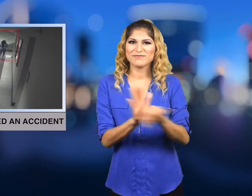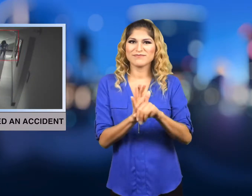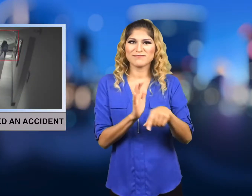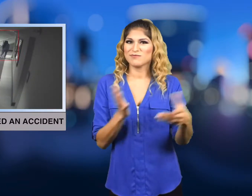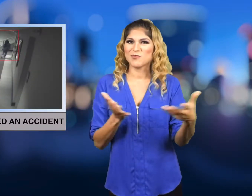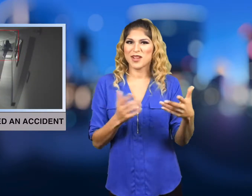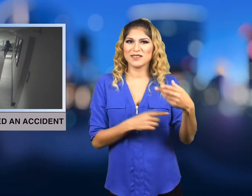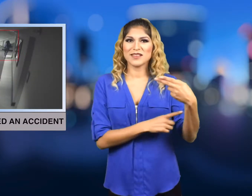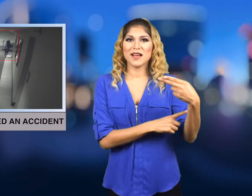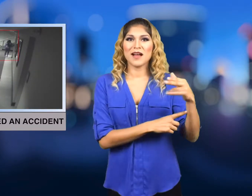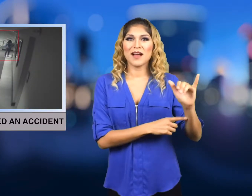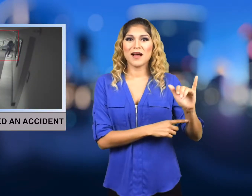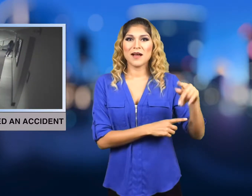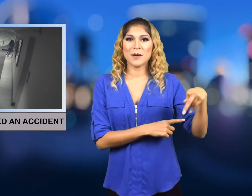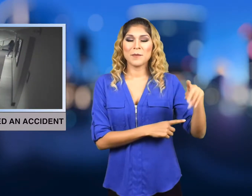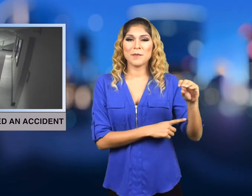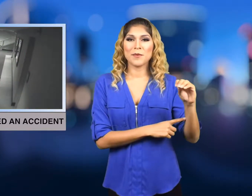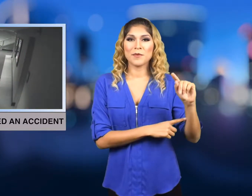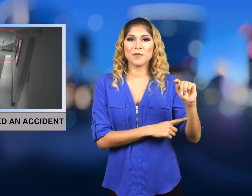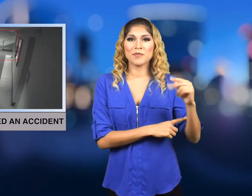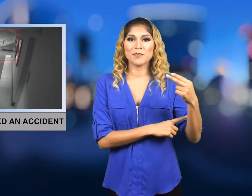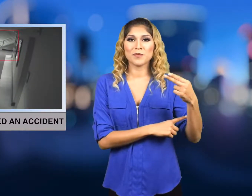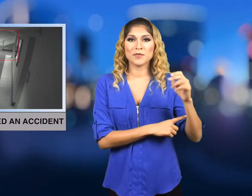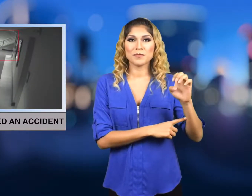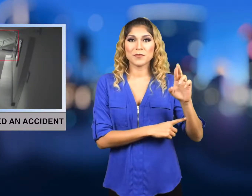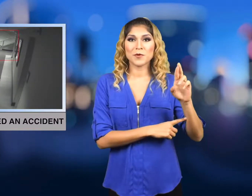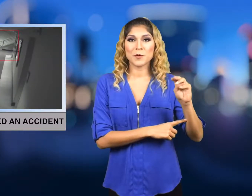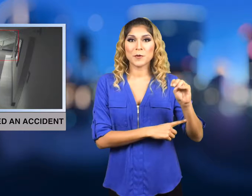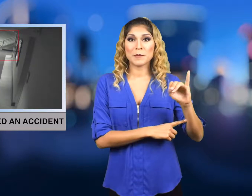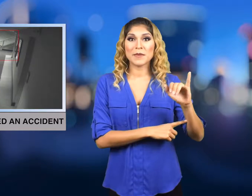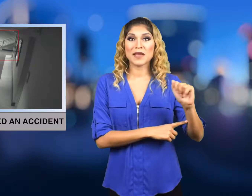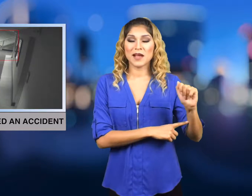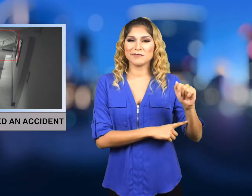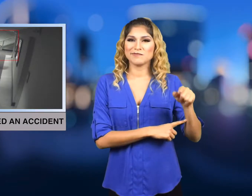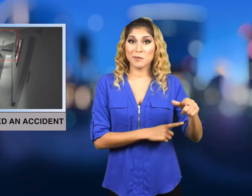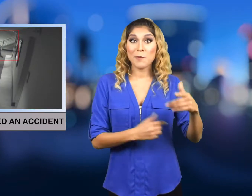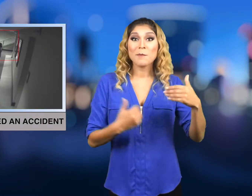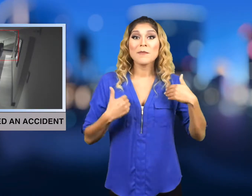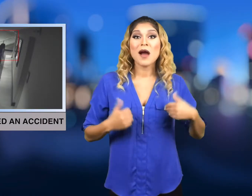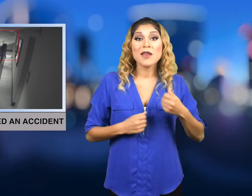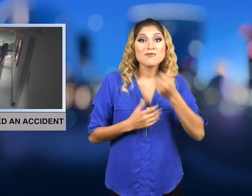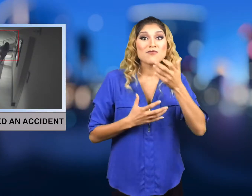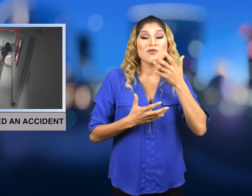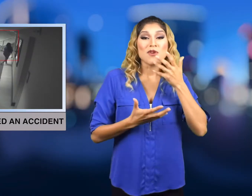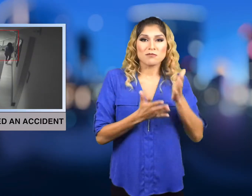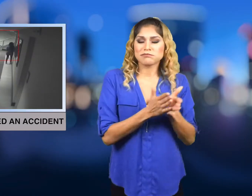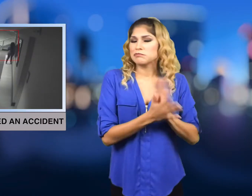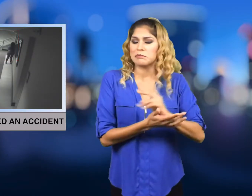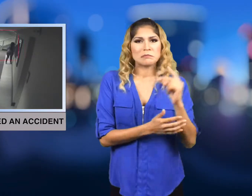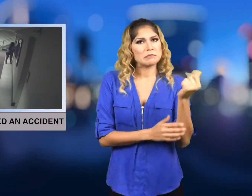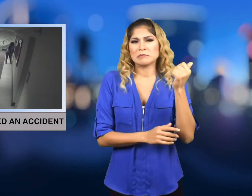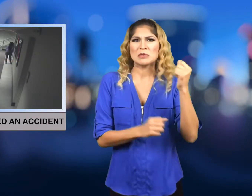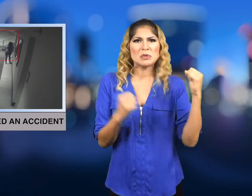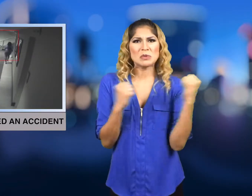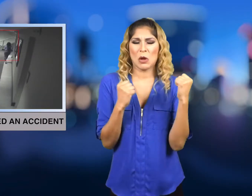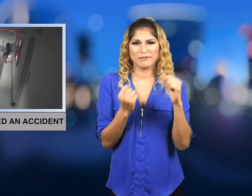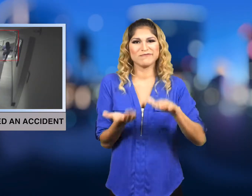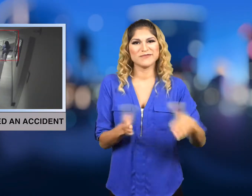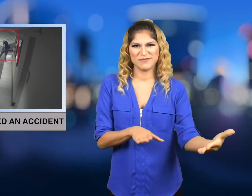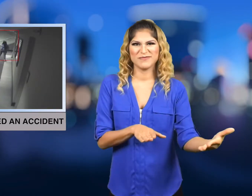said that the woman died of hypothermia.